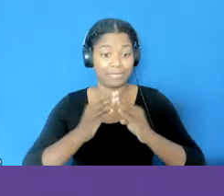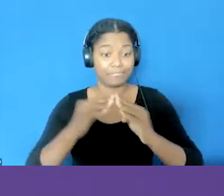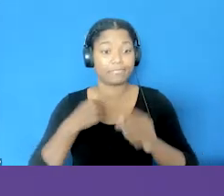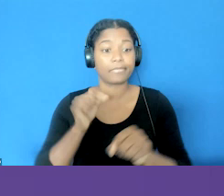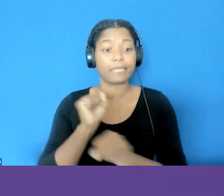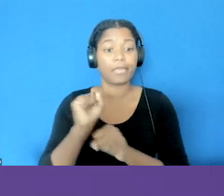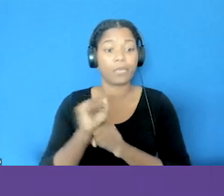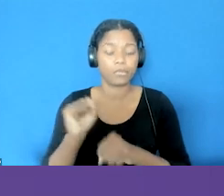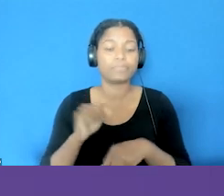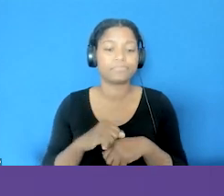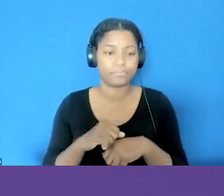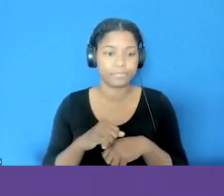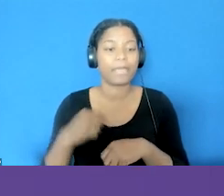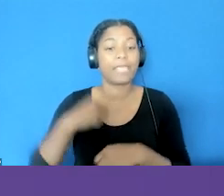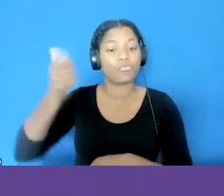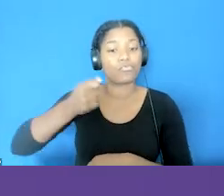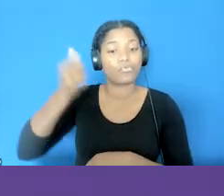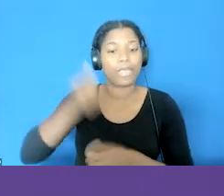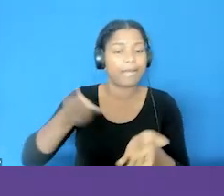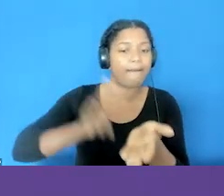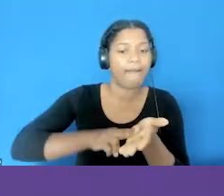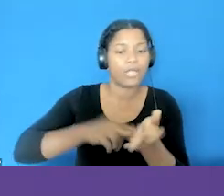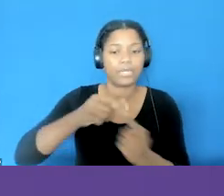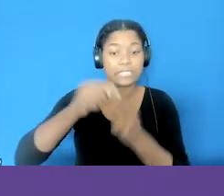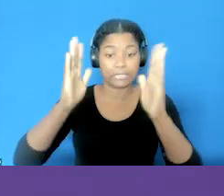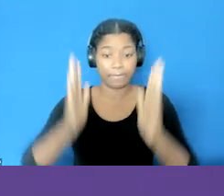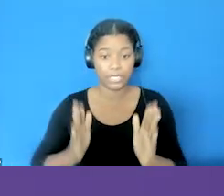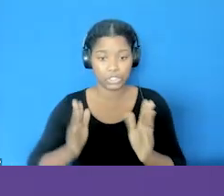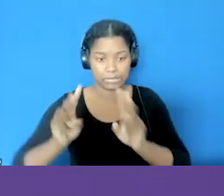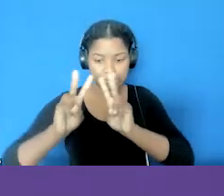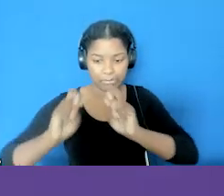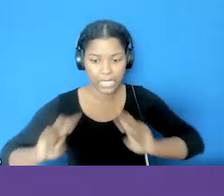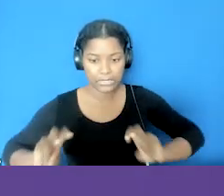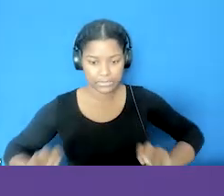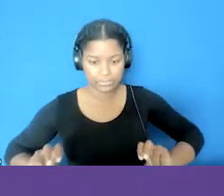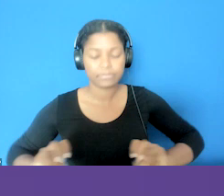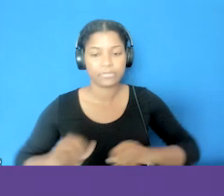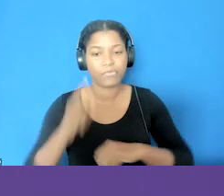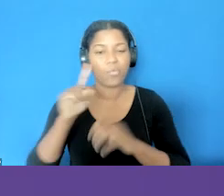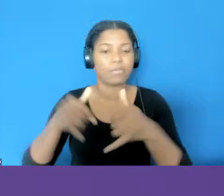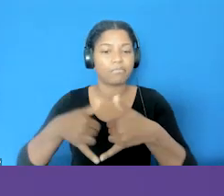I work with the -- I'm a Grants and Contract Specialist Analyst in the Division of Institution and Award Support.